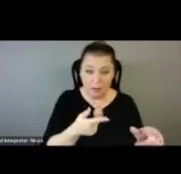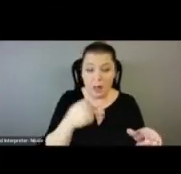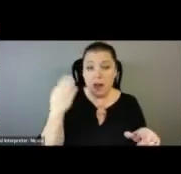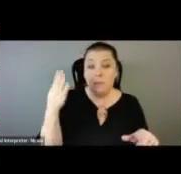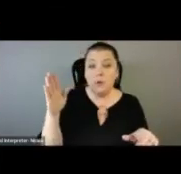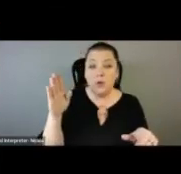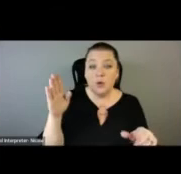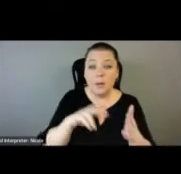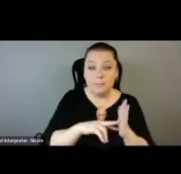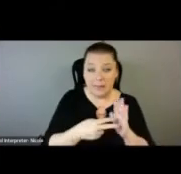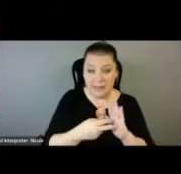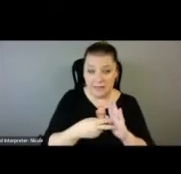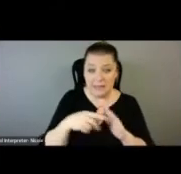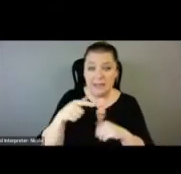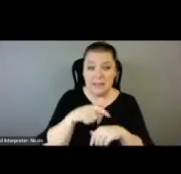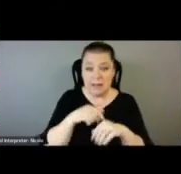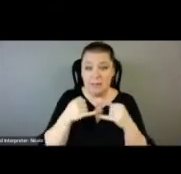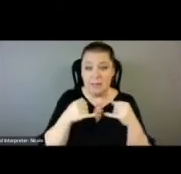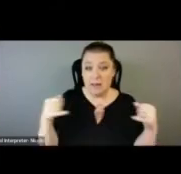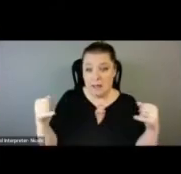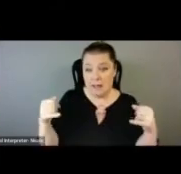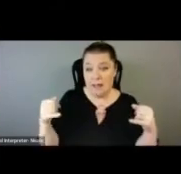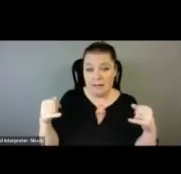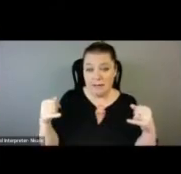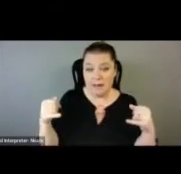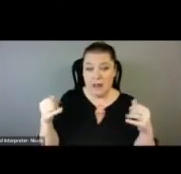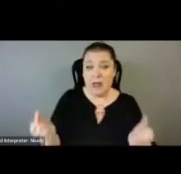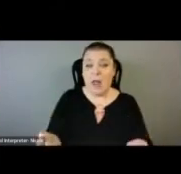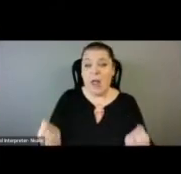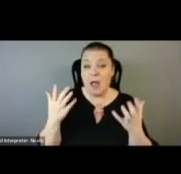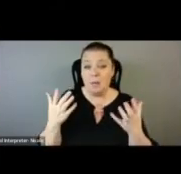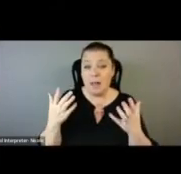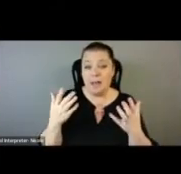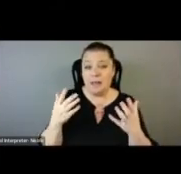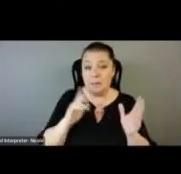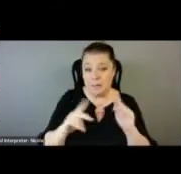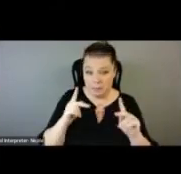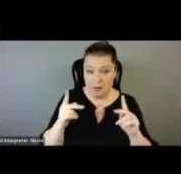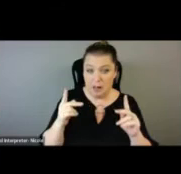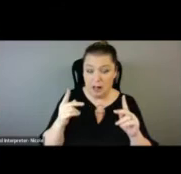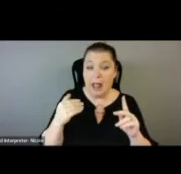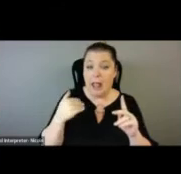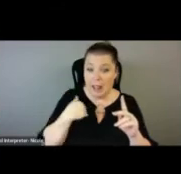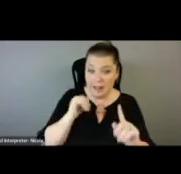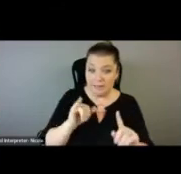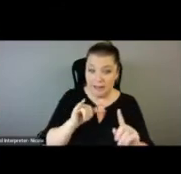represents time one, and how many people had that as an actual need or buildable